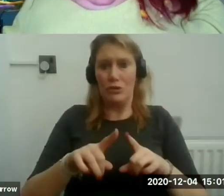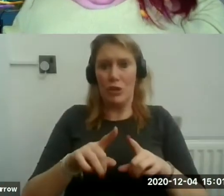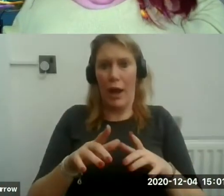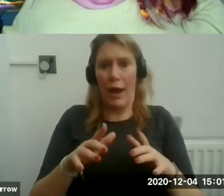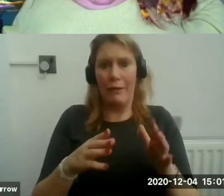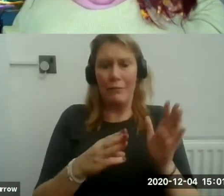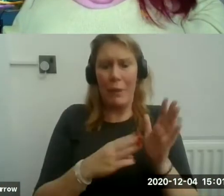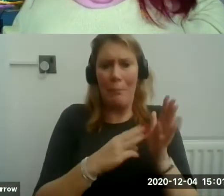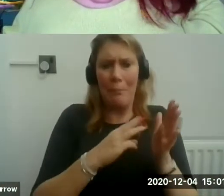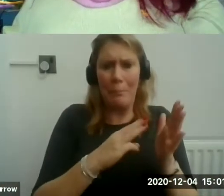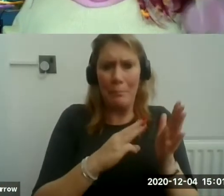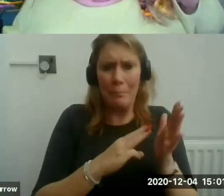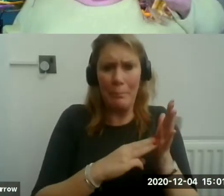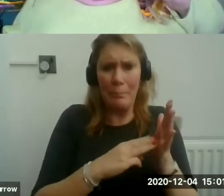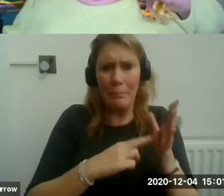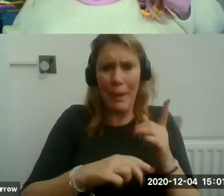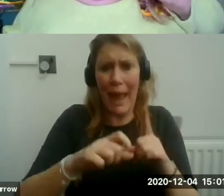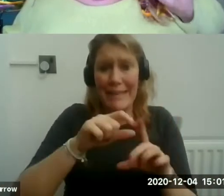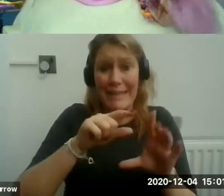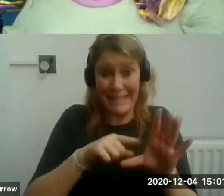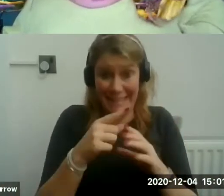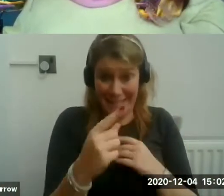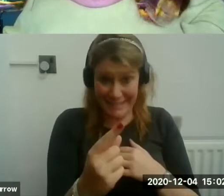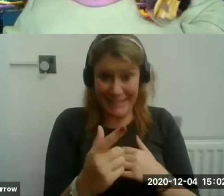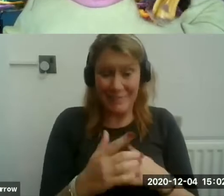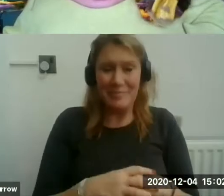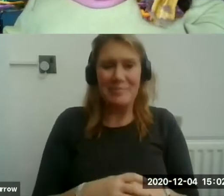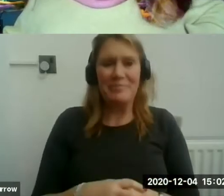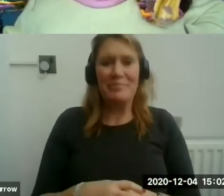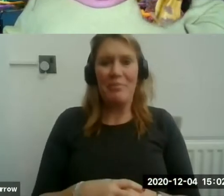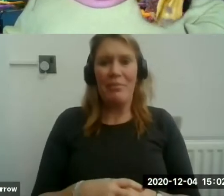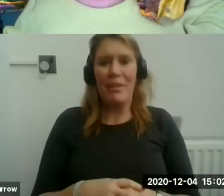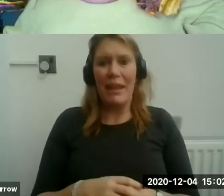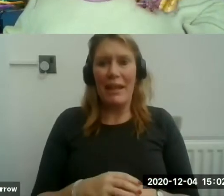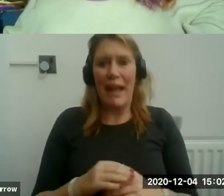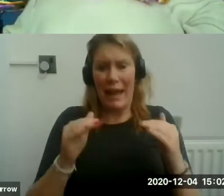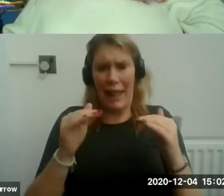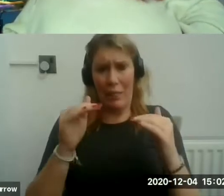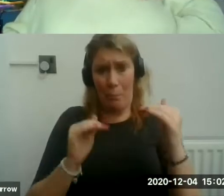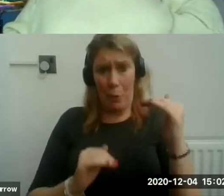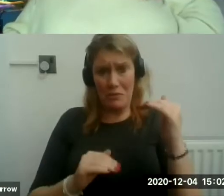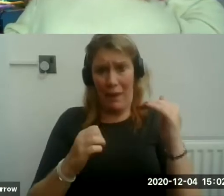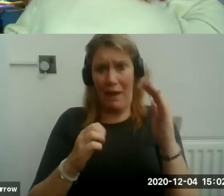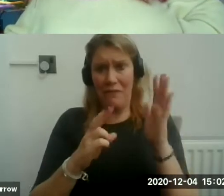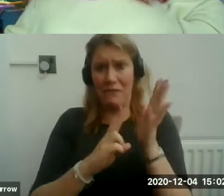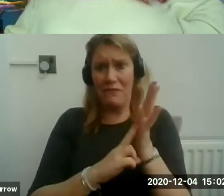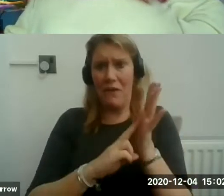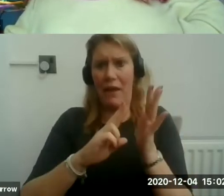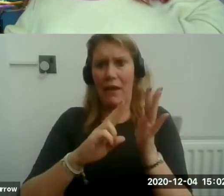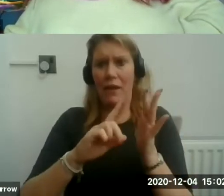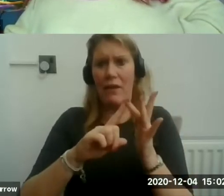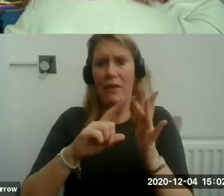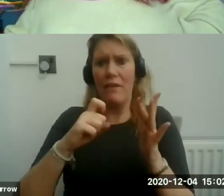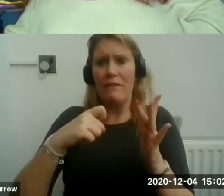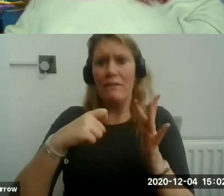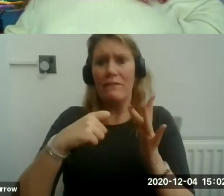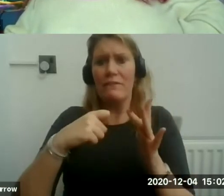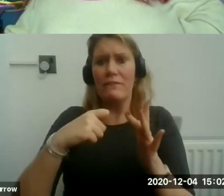Mandy Colleran. And at the bottom I've got Vici, and I can never pronounce your